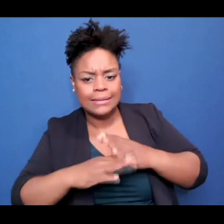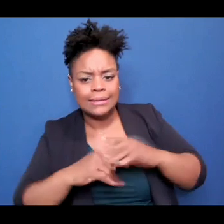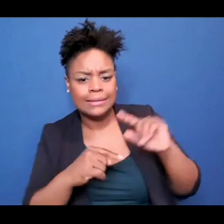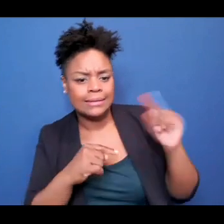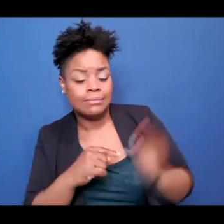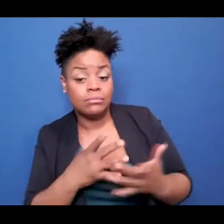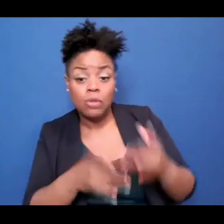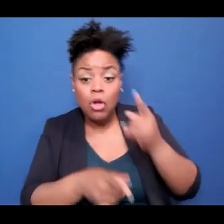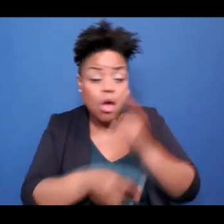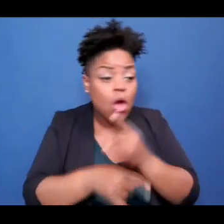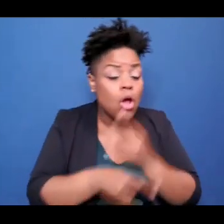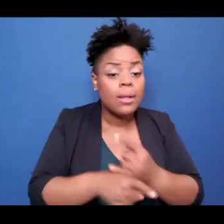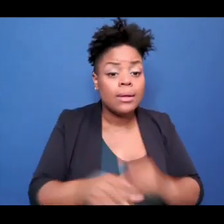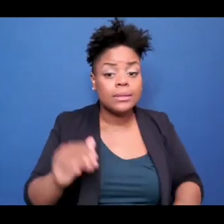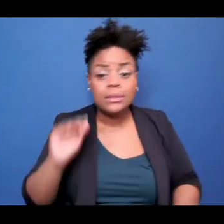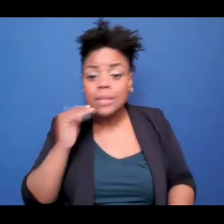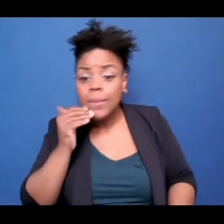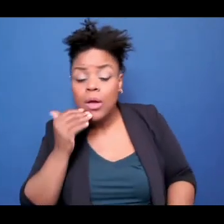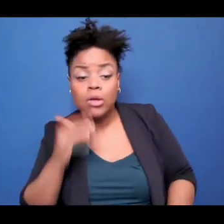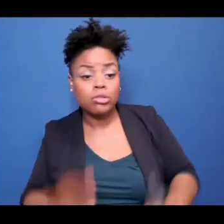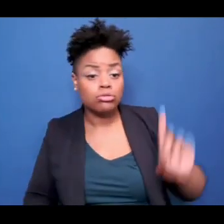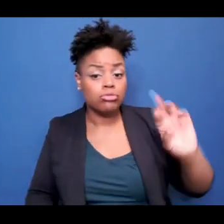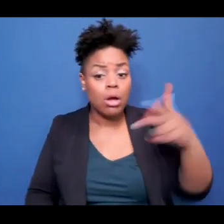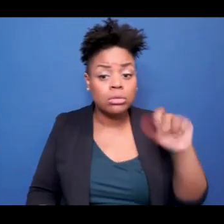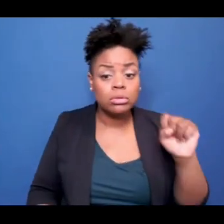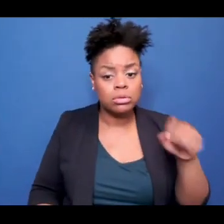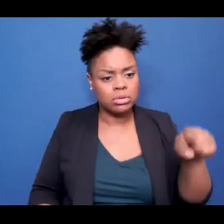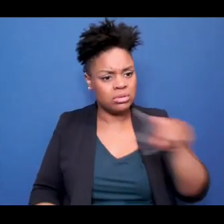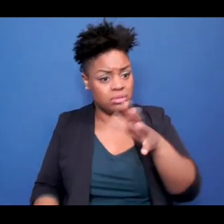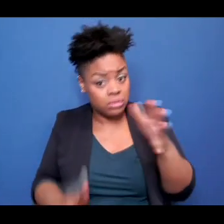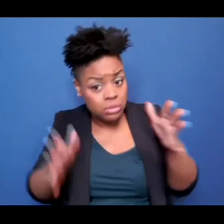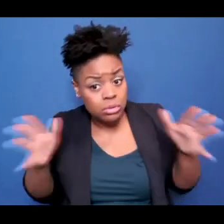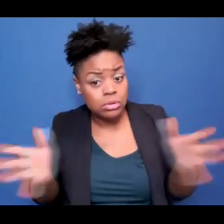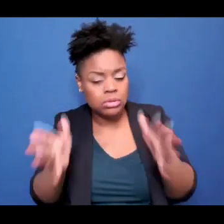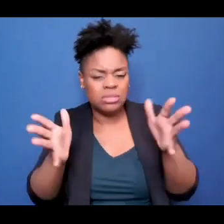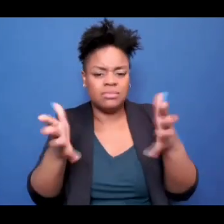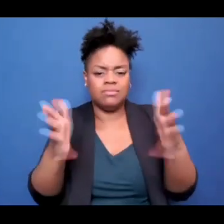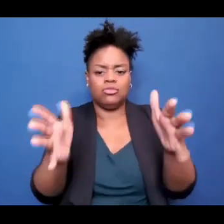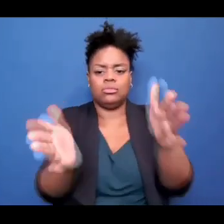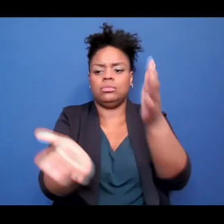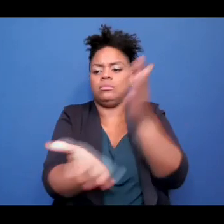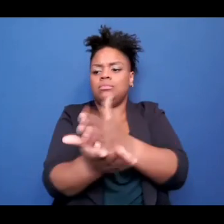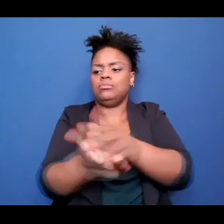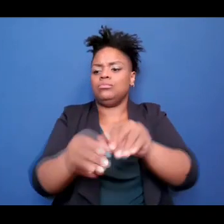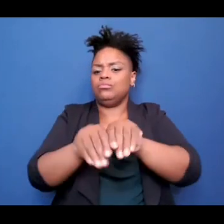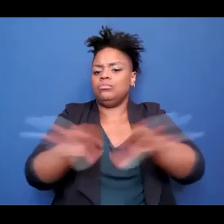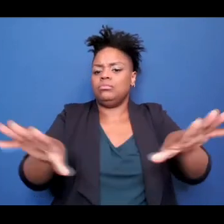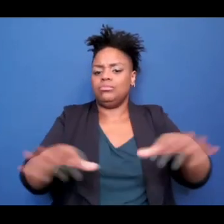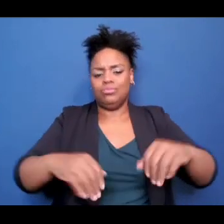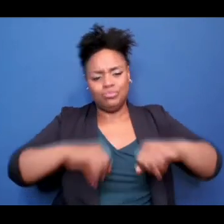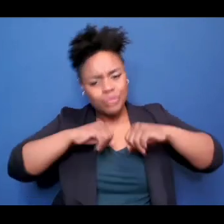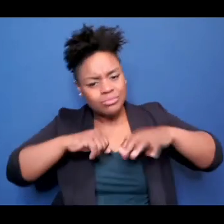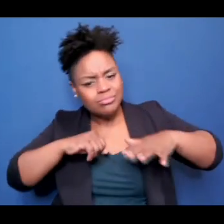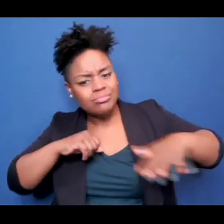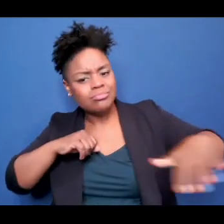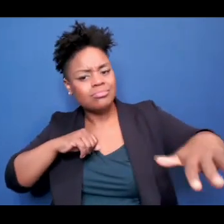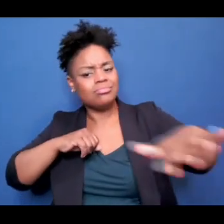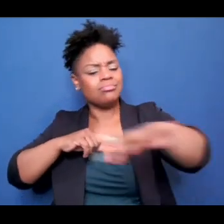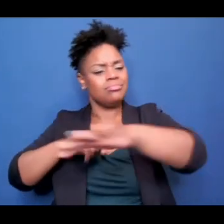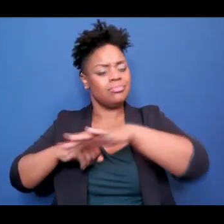AVOID ALCOHOL, TOBACCO AND DRUGS , ESPECIALLY IN COMMUNITIES OF COLOR. WE NEED YOU TO STEP UP AND HELP STOP THE SPREAD SO WE CAN